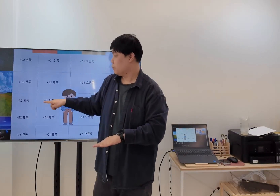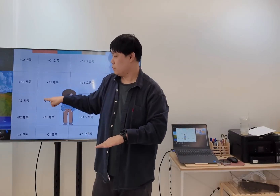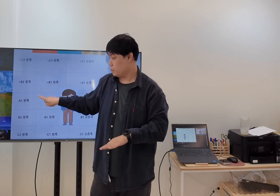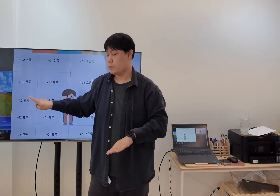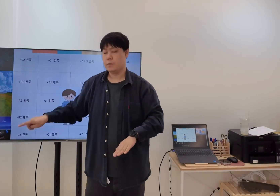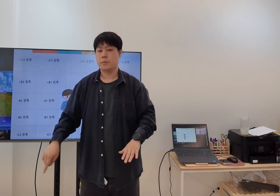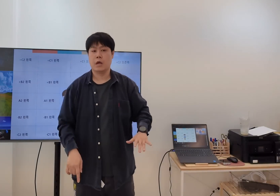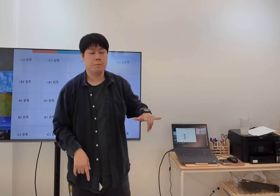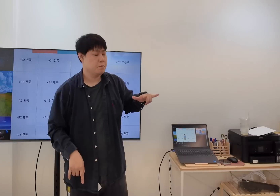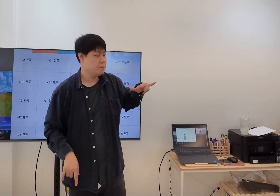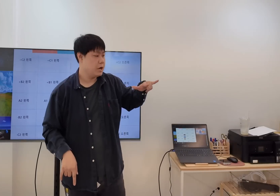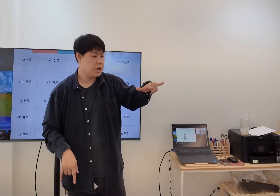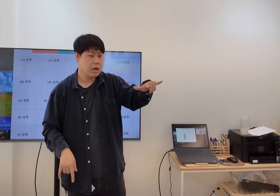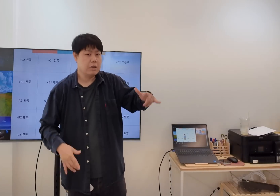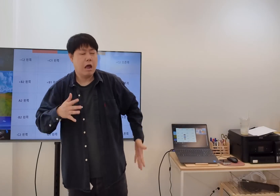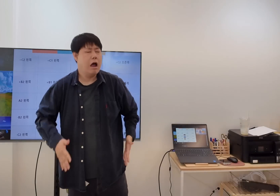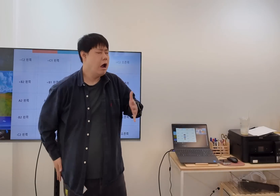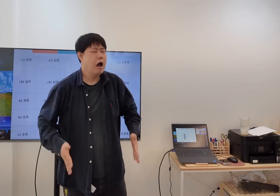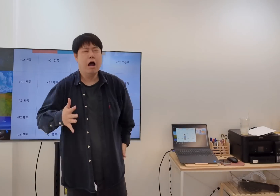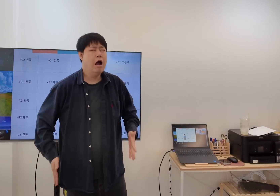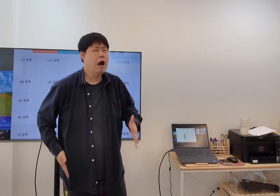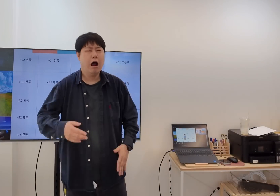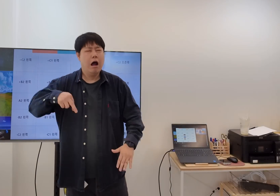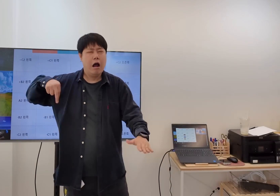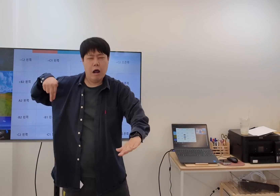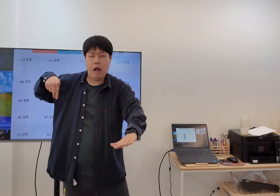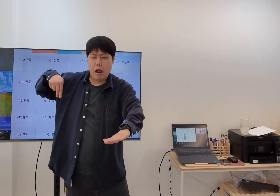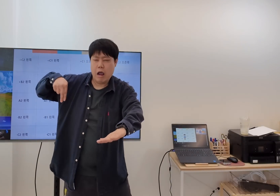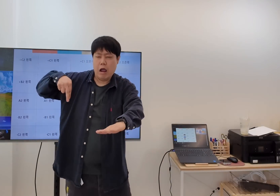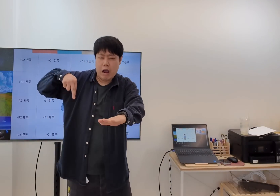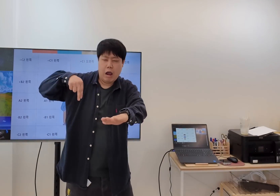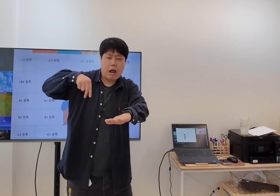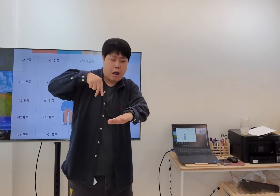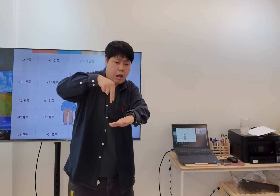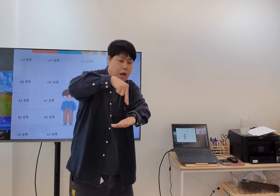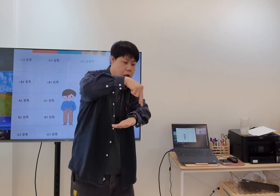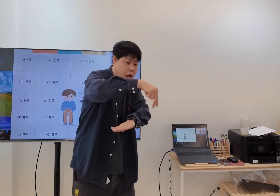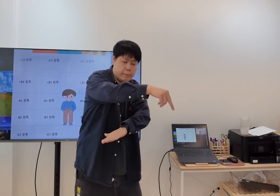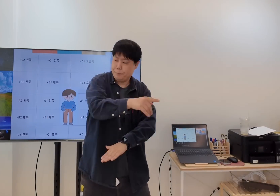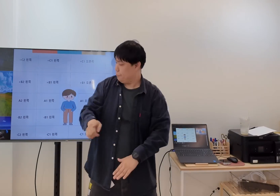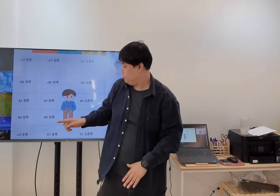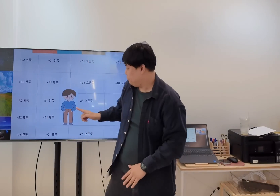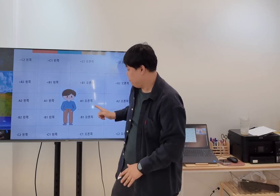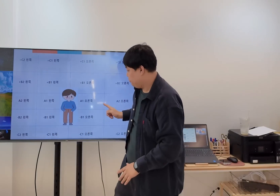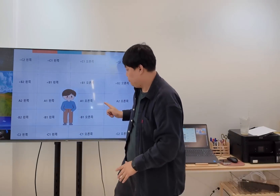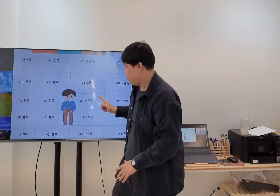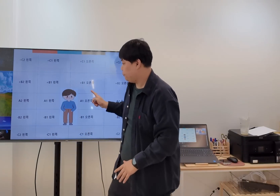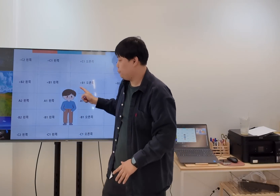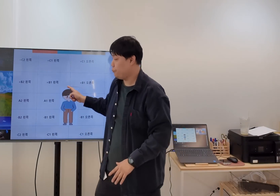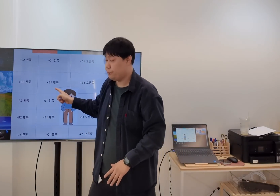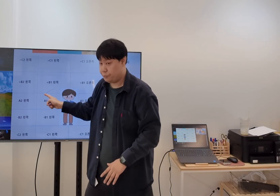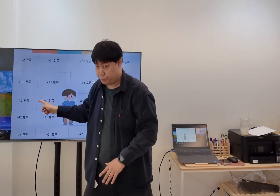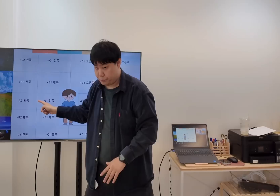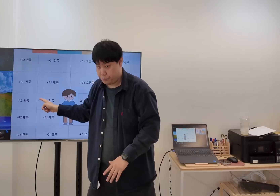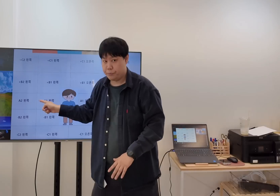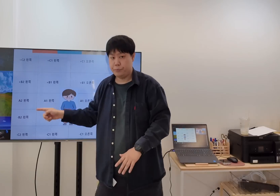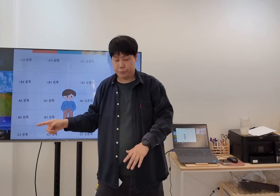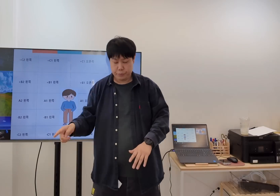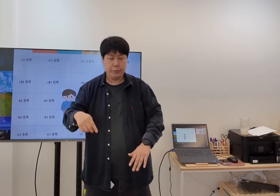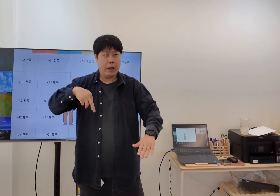Then I just run towards the plane. There is a change in space, right?